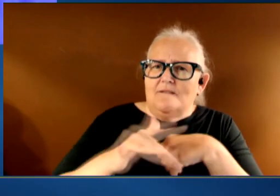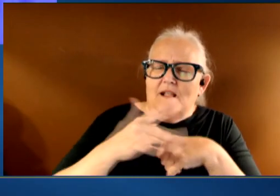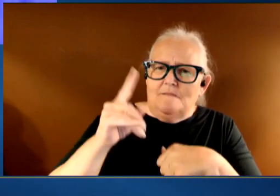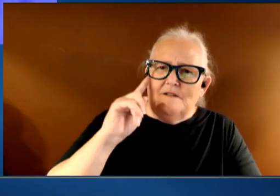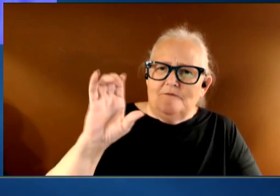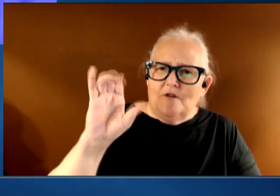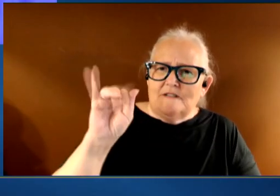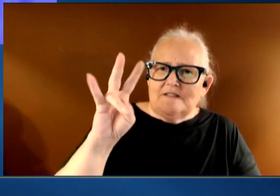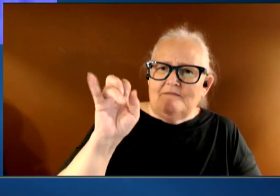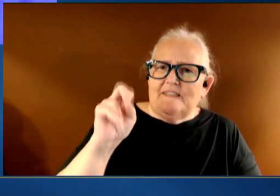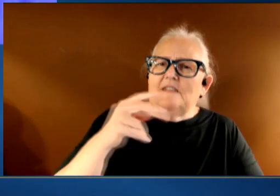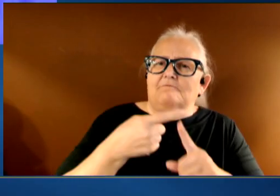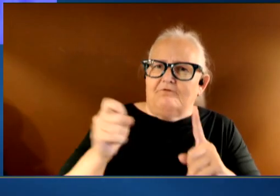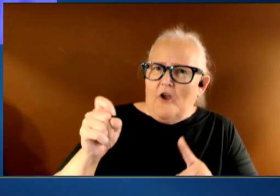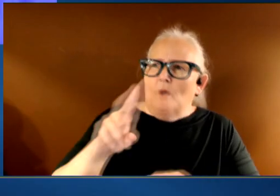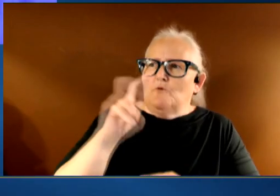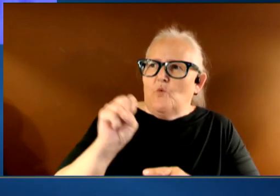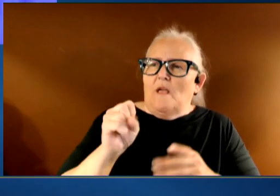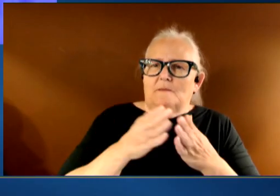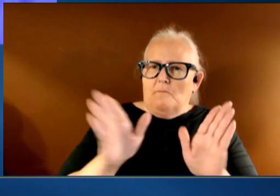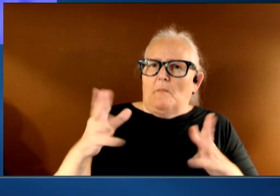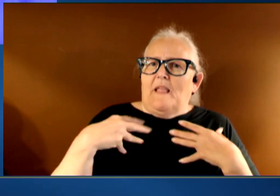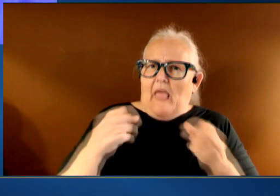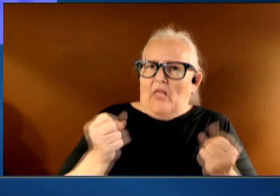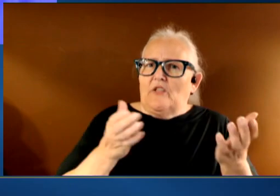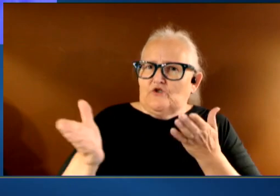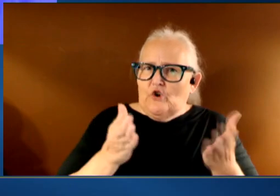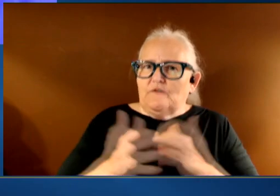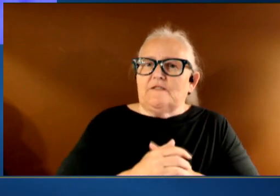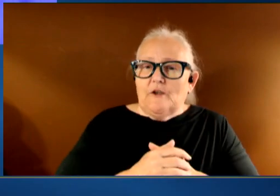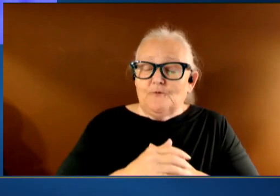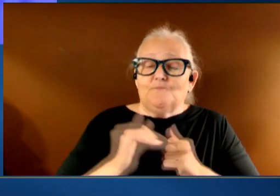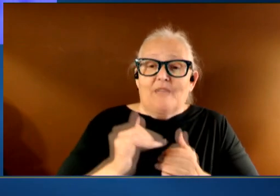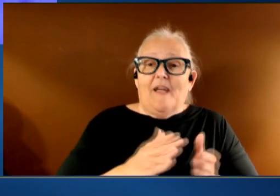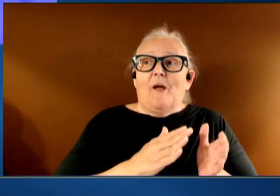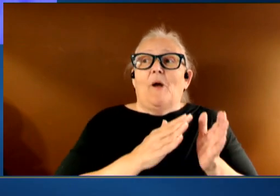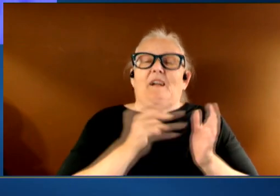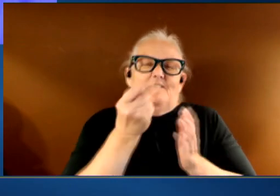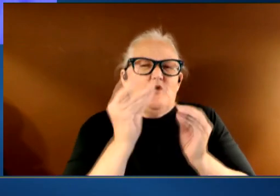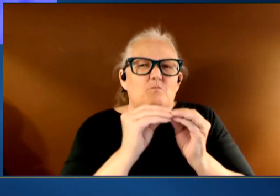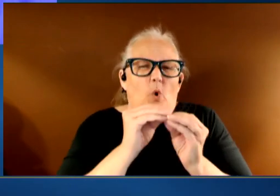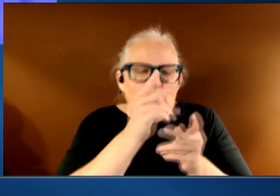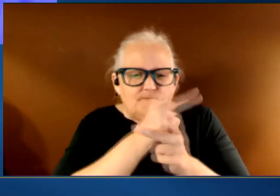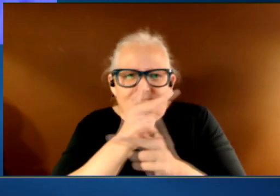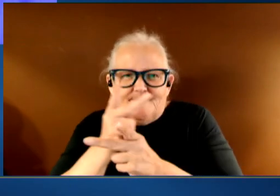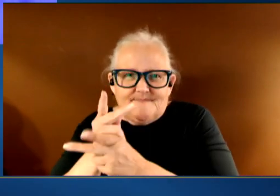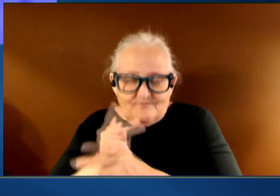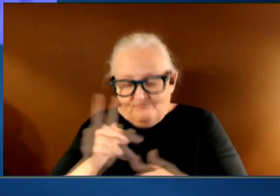So, a few housekeeping items before we get to the real good stuff. First up, HHS staff,